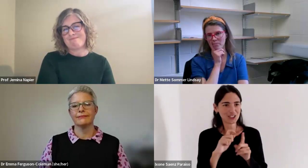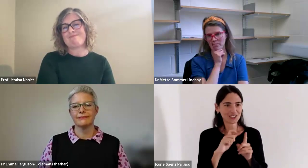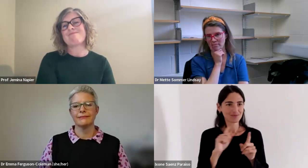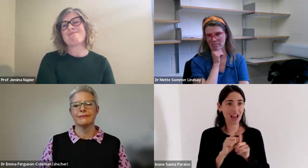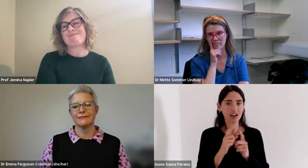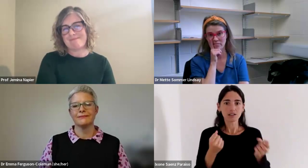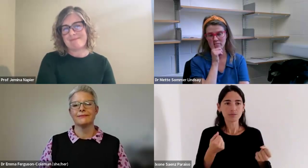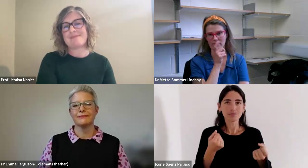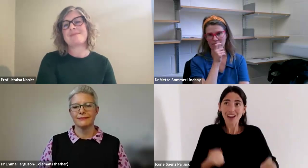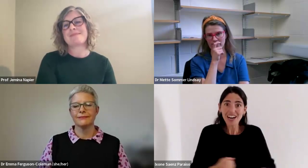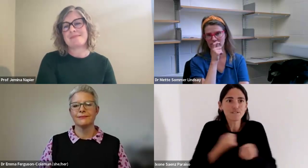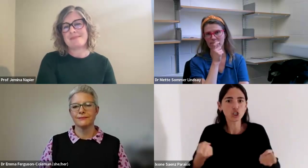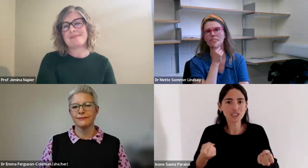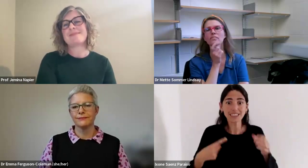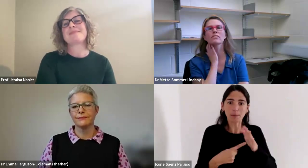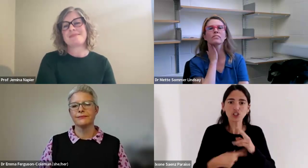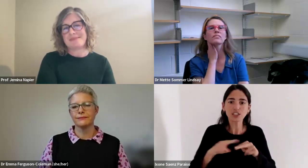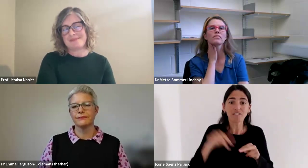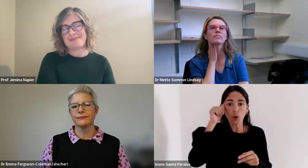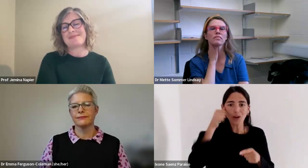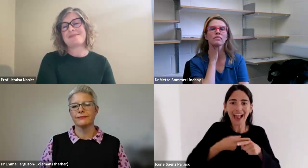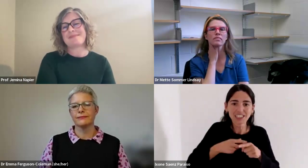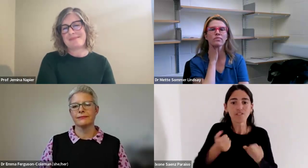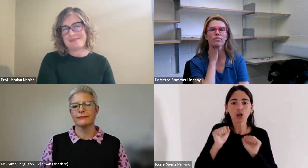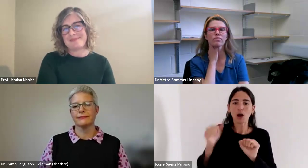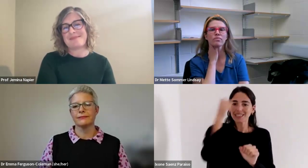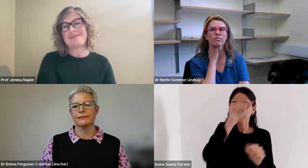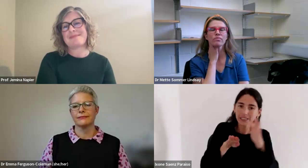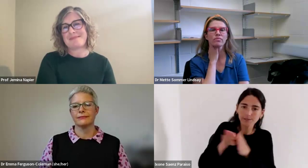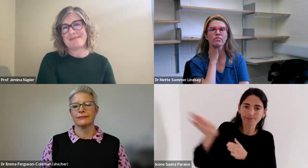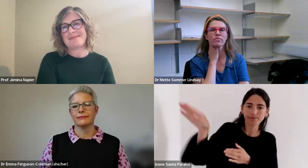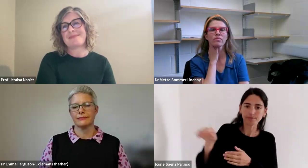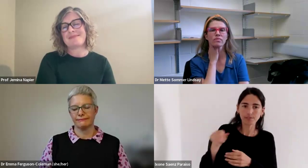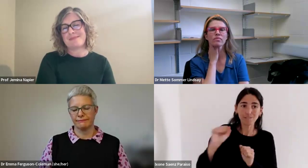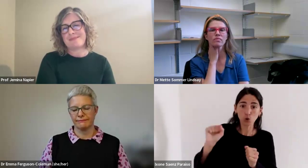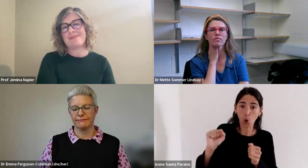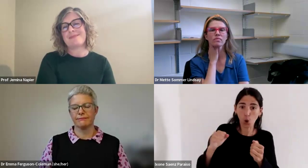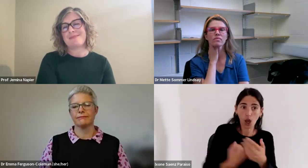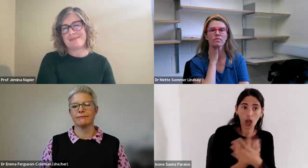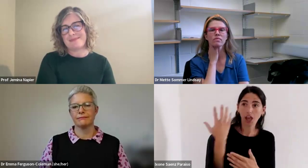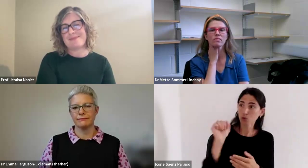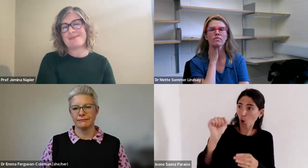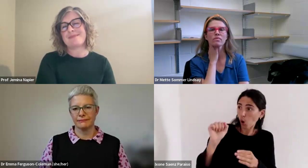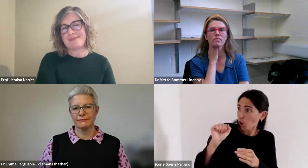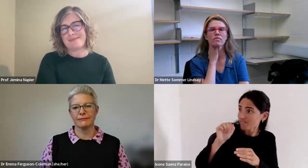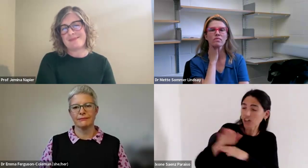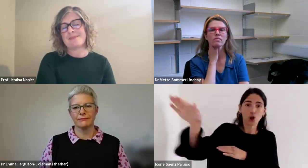University feels a little odd. The importance of knowing English for your academic experience,